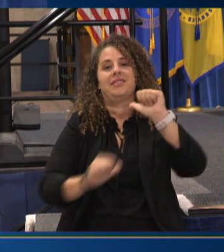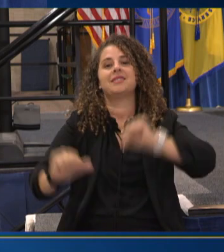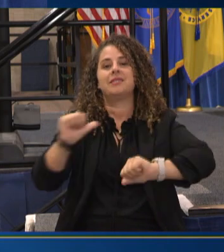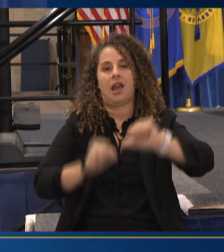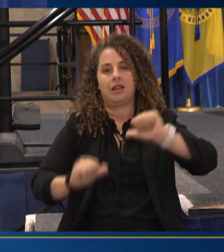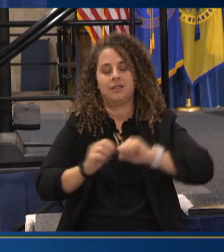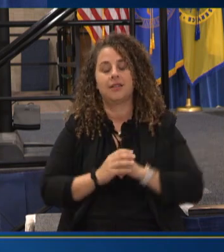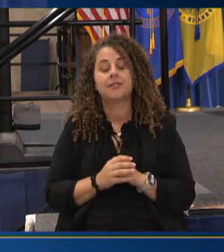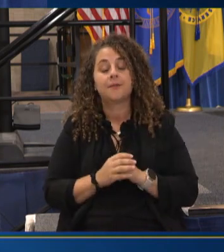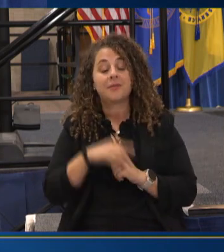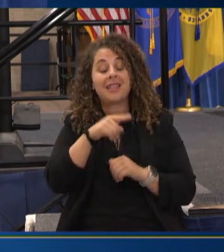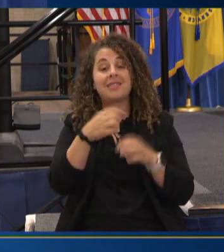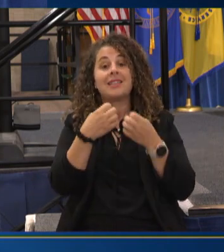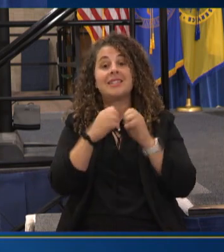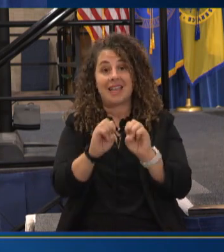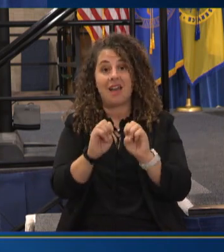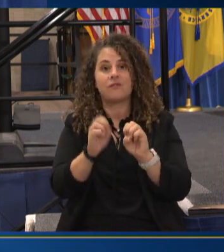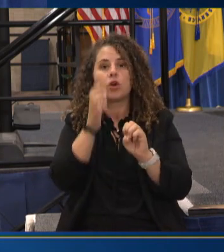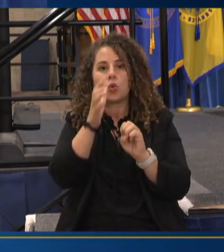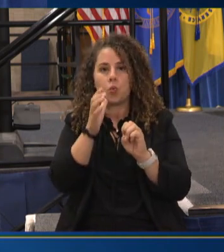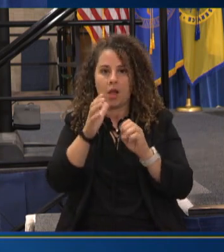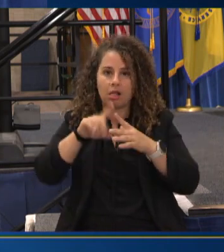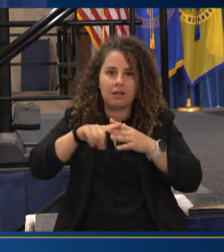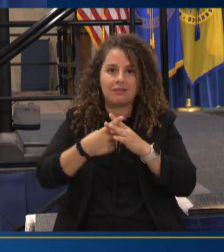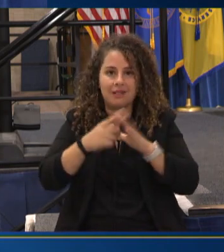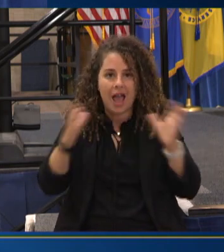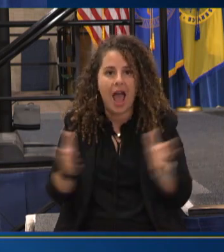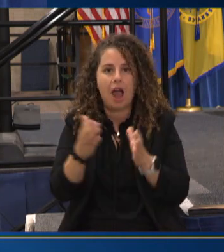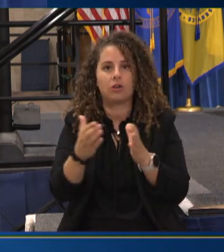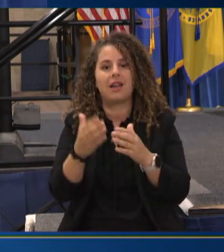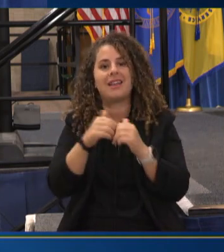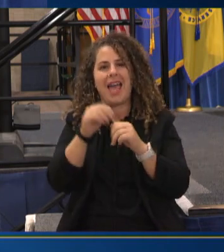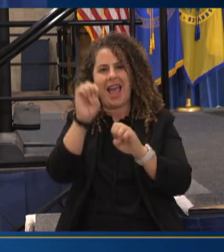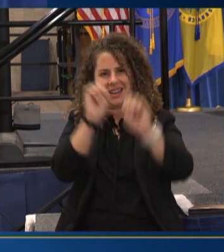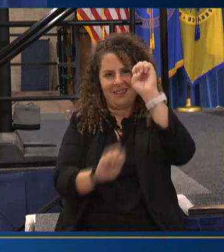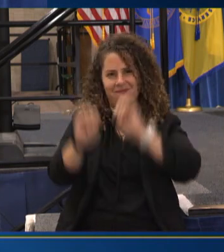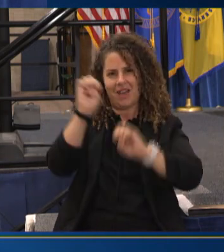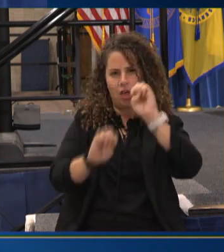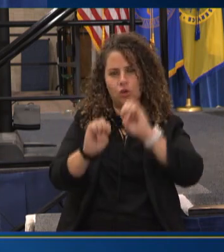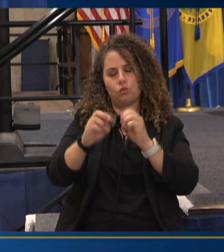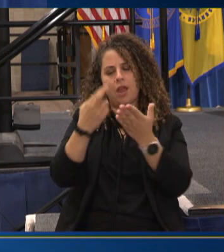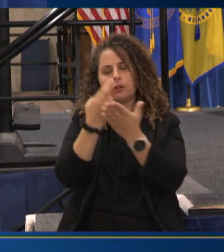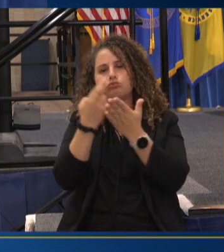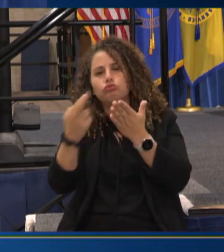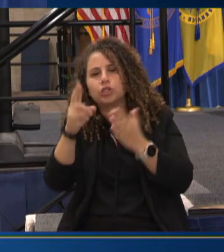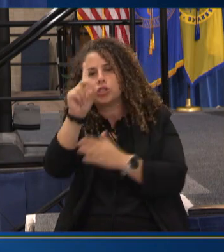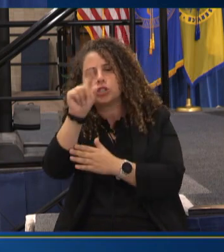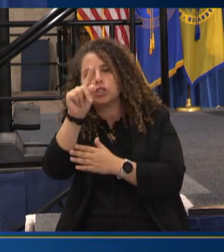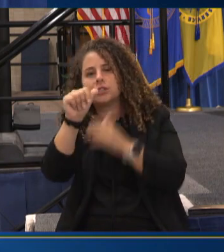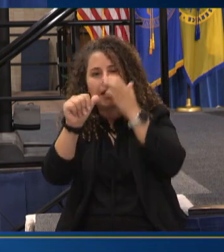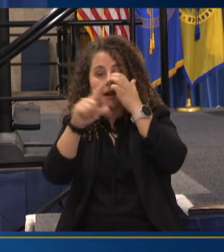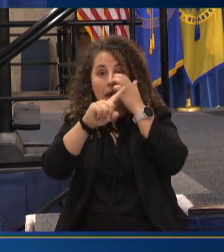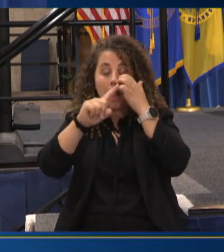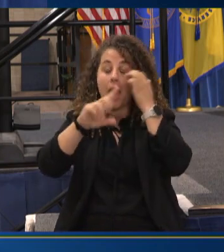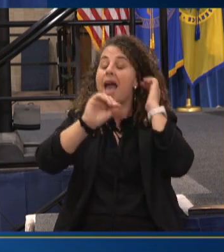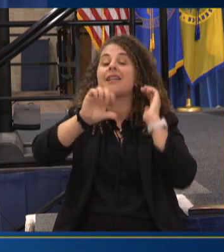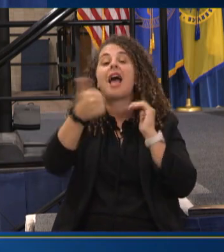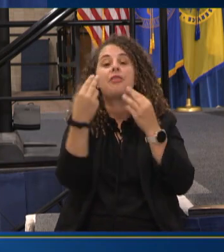This effort will aggregate and evaluate data sources, methods, and other resources to create a